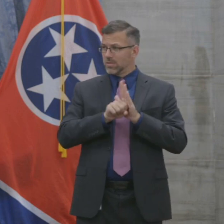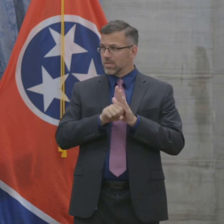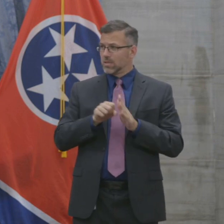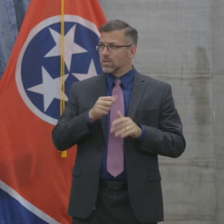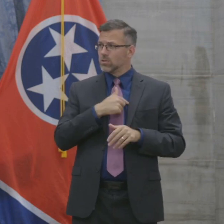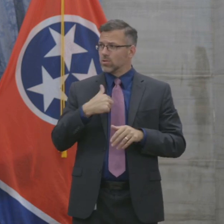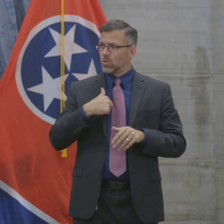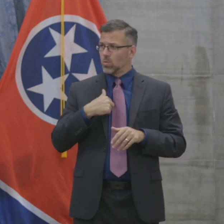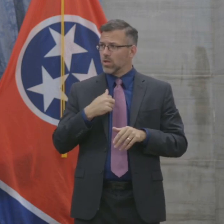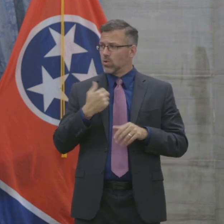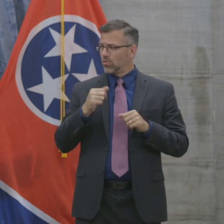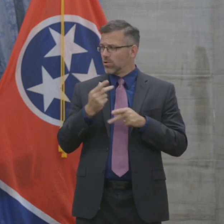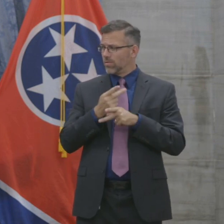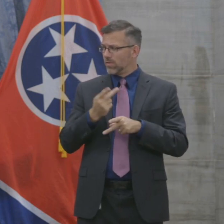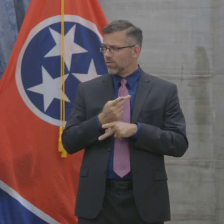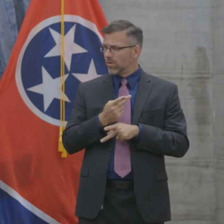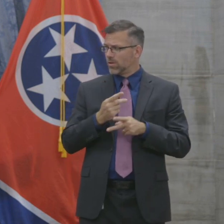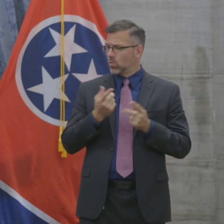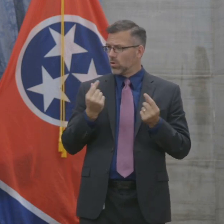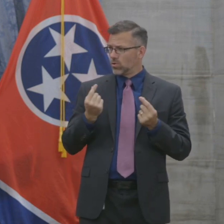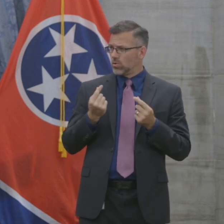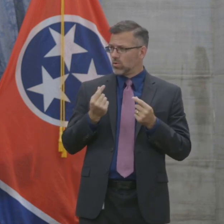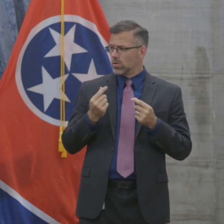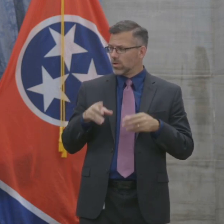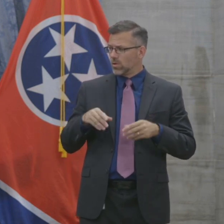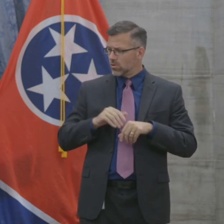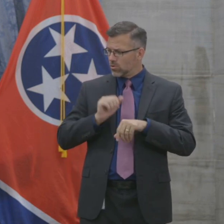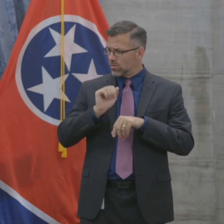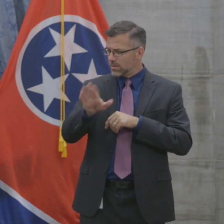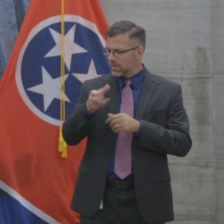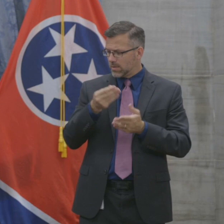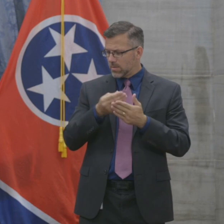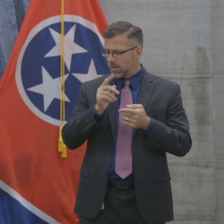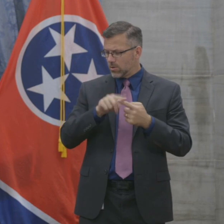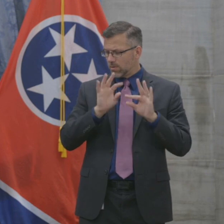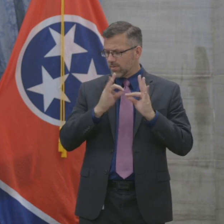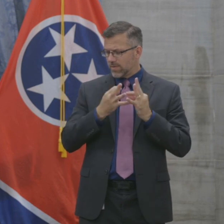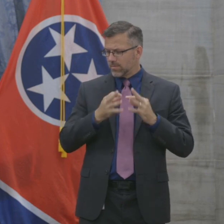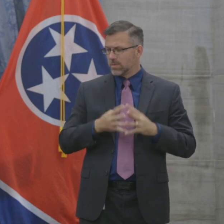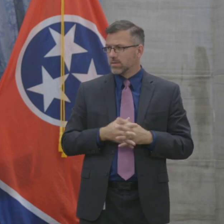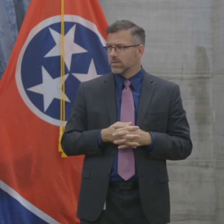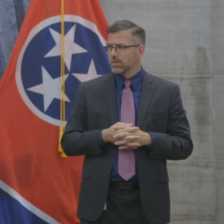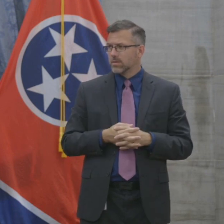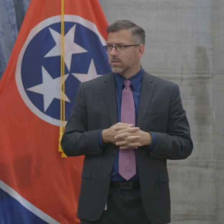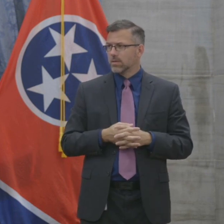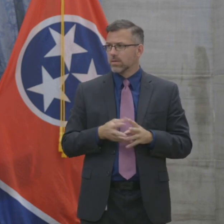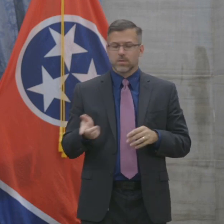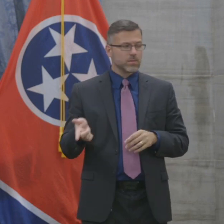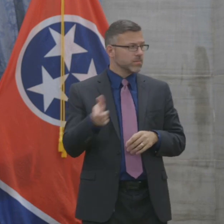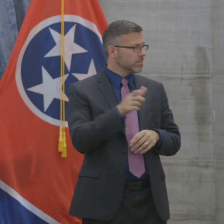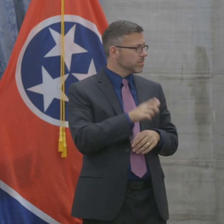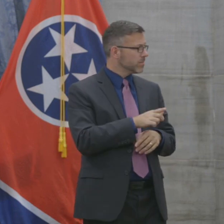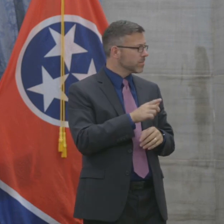I was alerting Commissioner Schwinn that I had a question for her, too, regarding this, if you wanted to come up. GOV. LEE: Yeah.